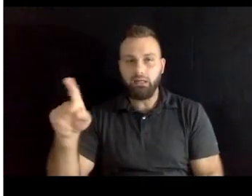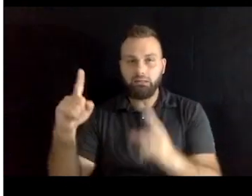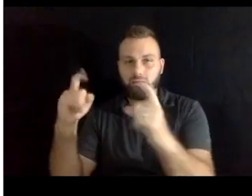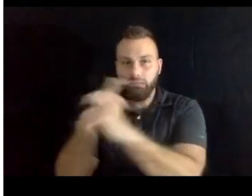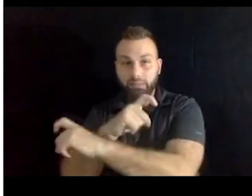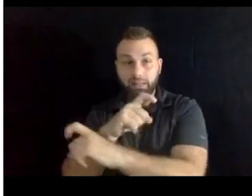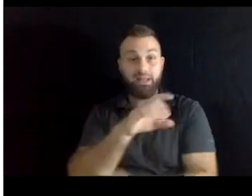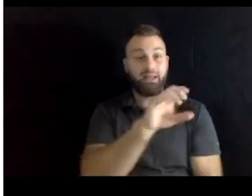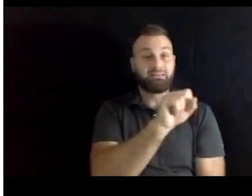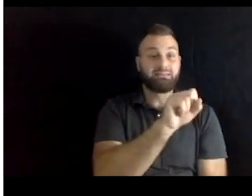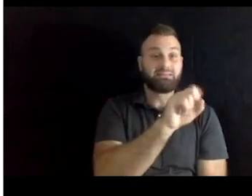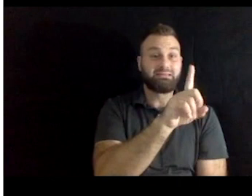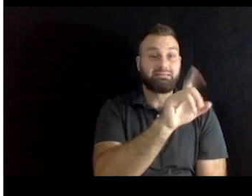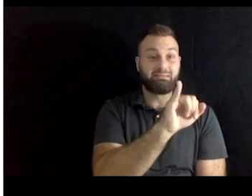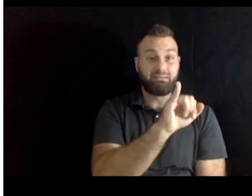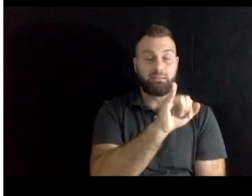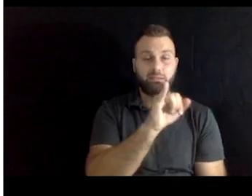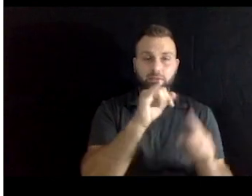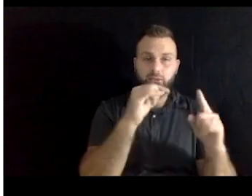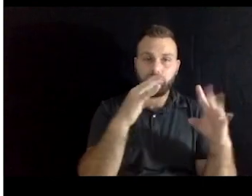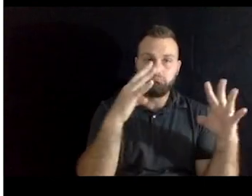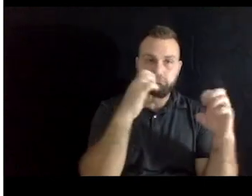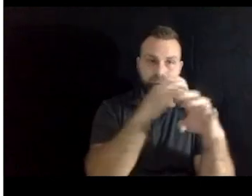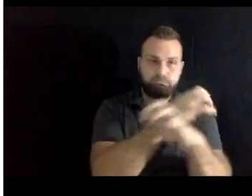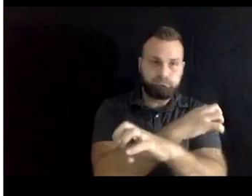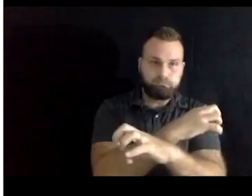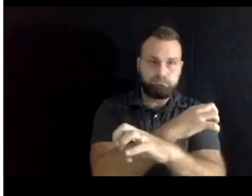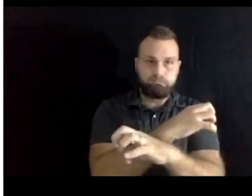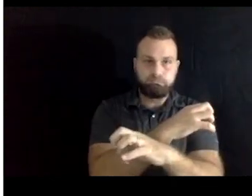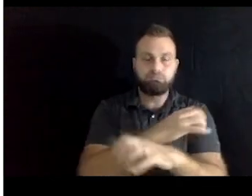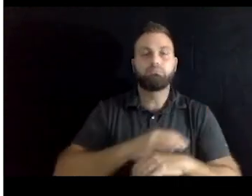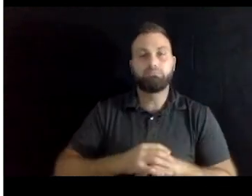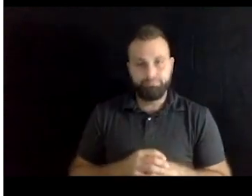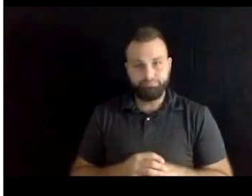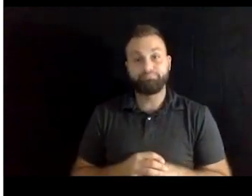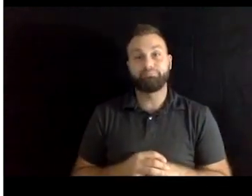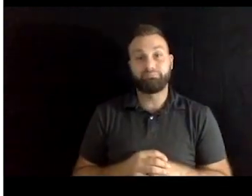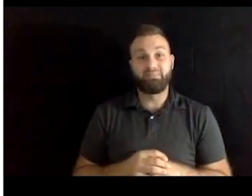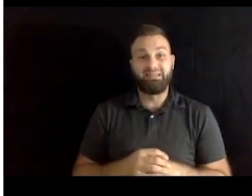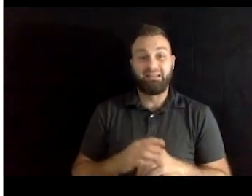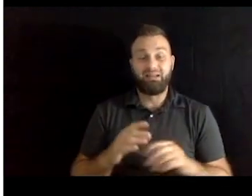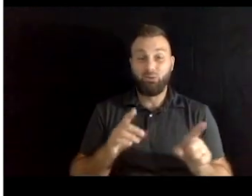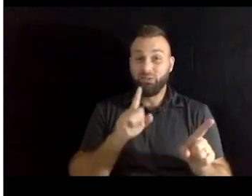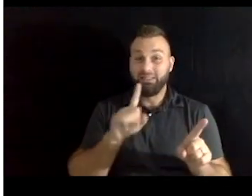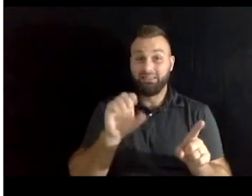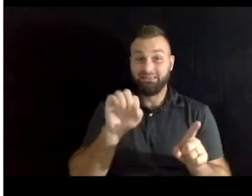the SSDI incentives are extremely complex. In fact, I think I need a whole.